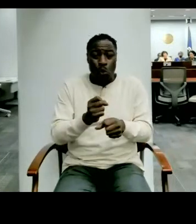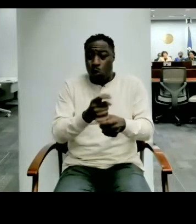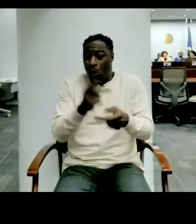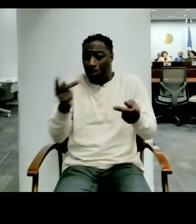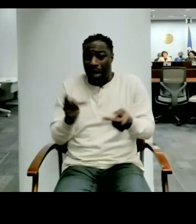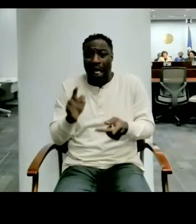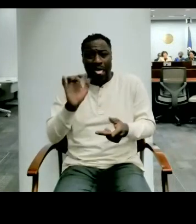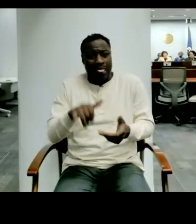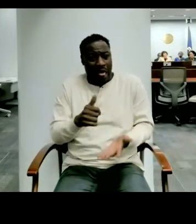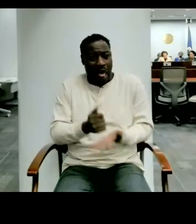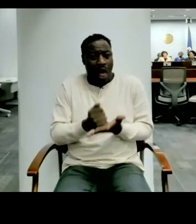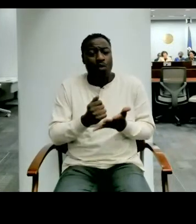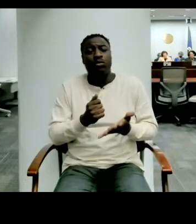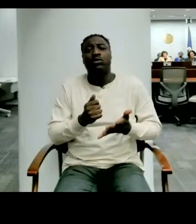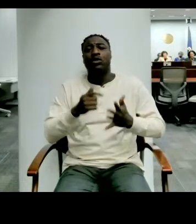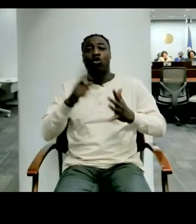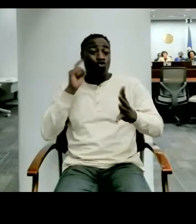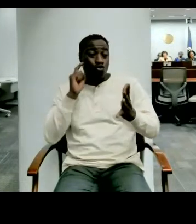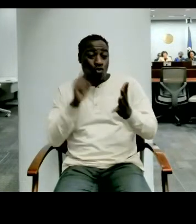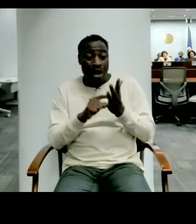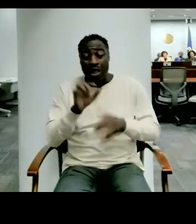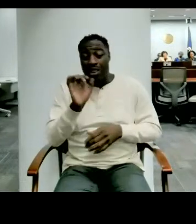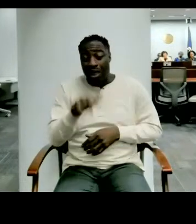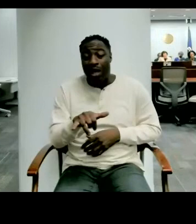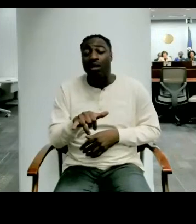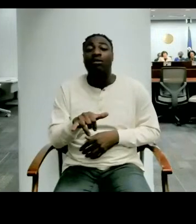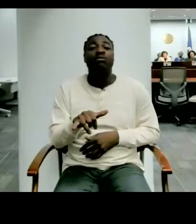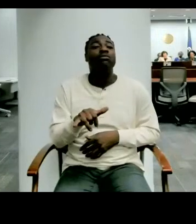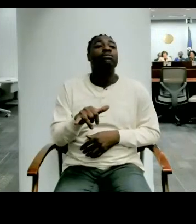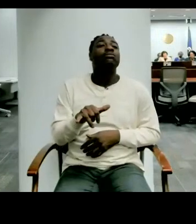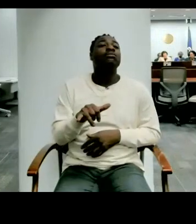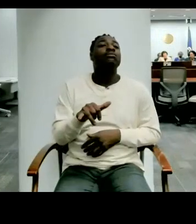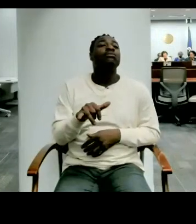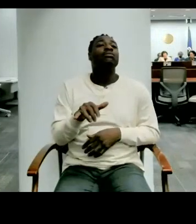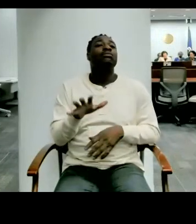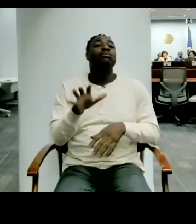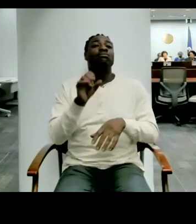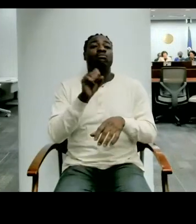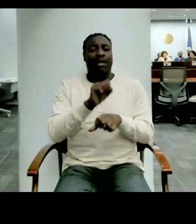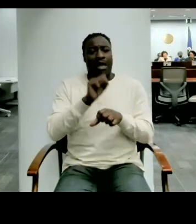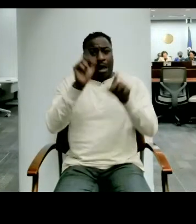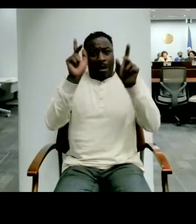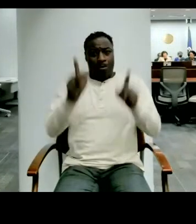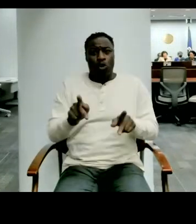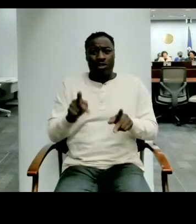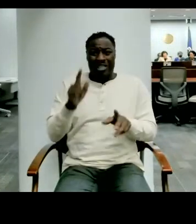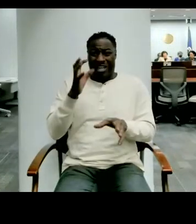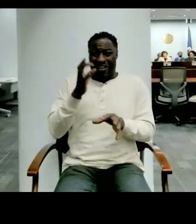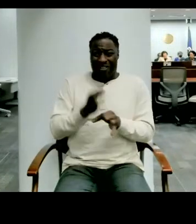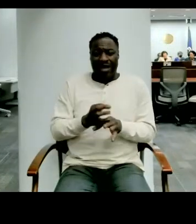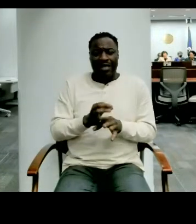um, you know, recognizing that um an employee's faith is an important part of who they are and